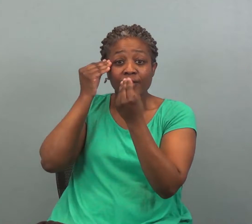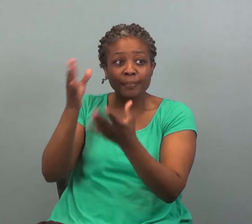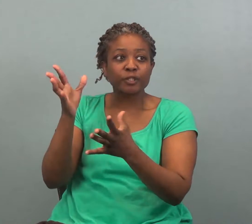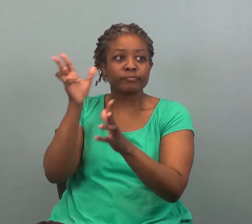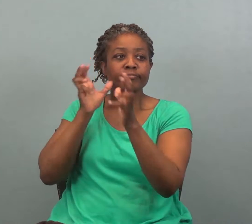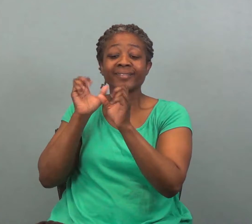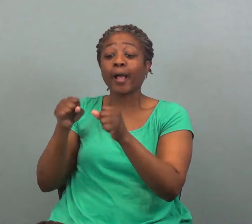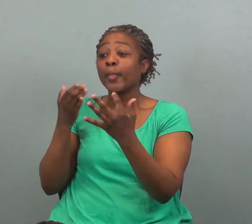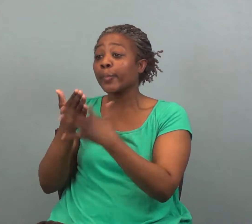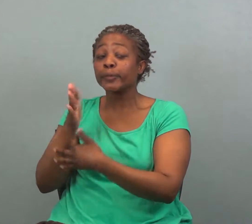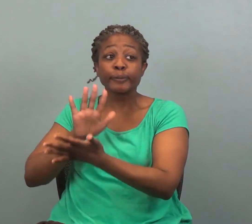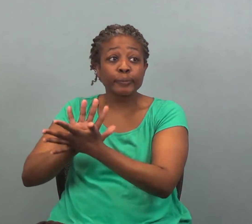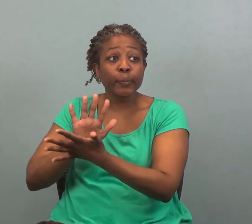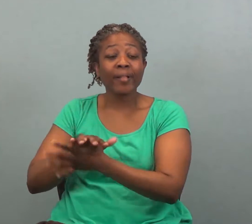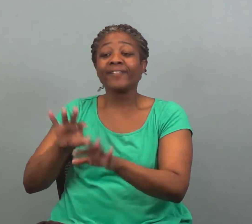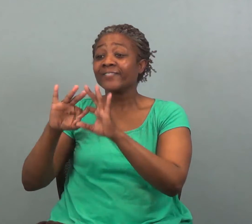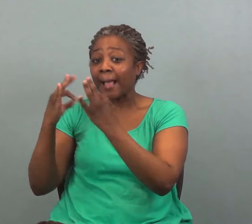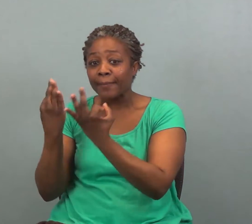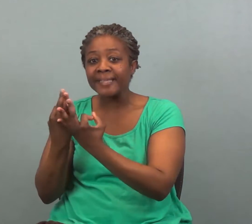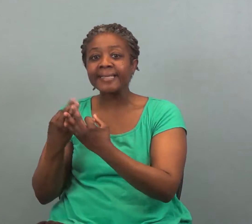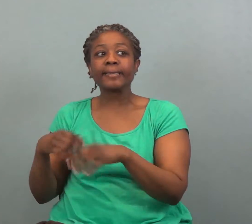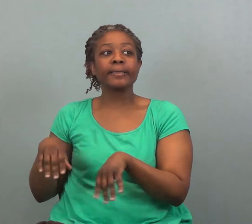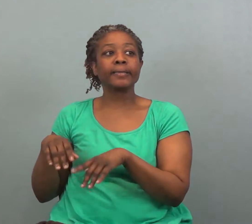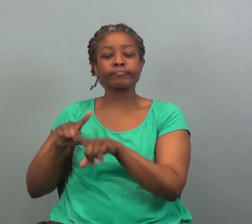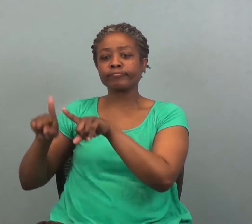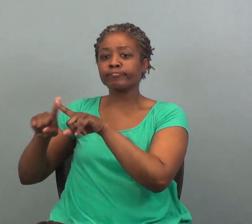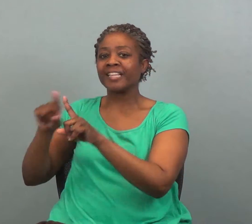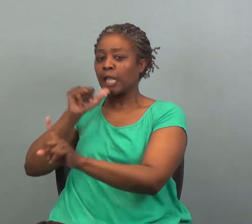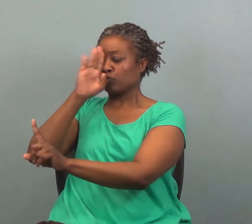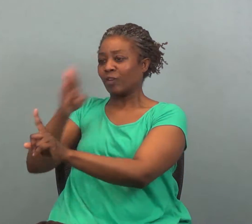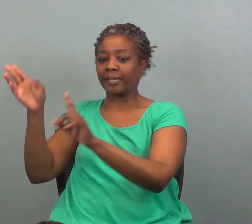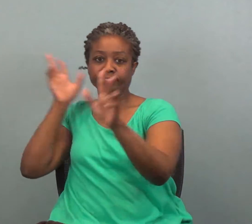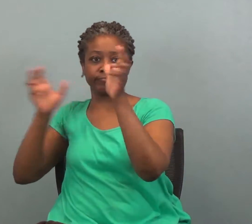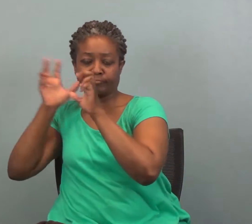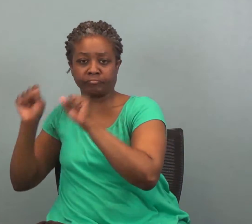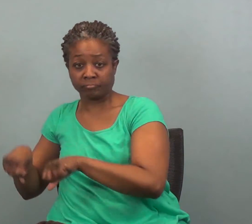information throughout their day, at school and with their families. They can access information indirectly.